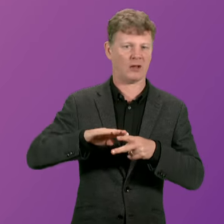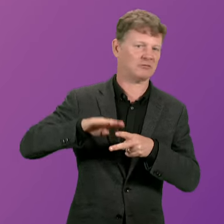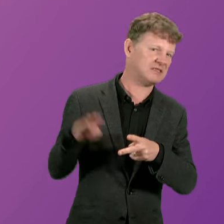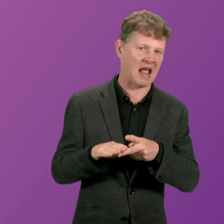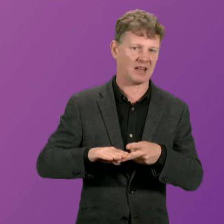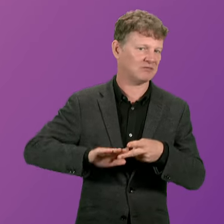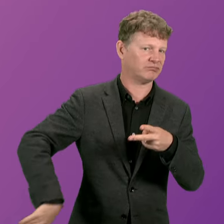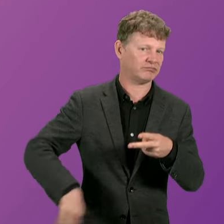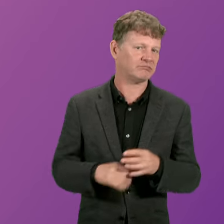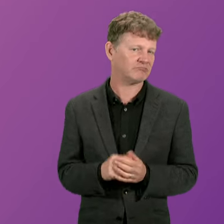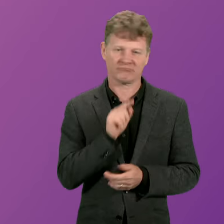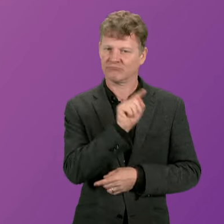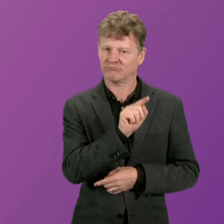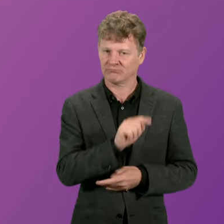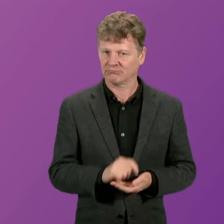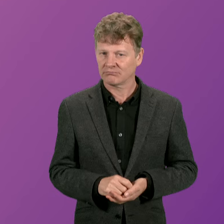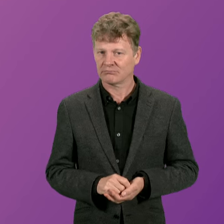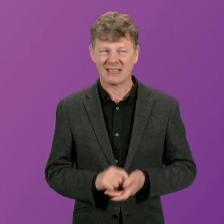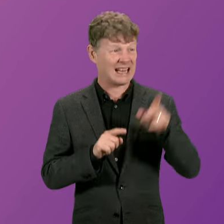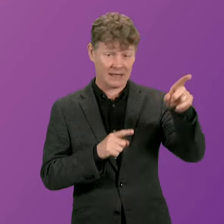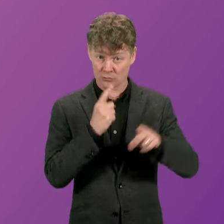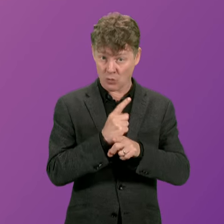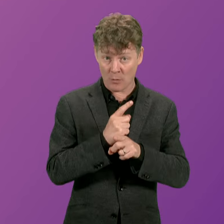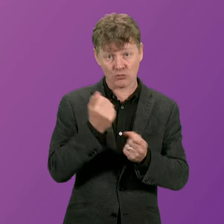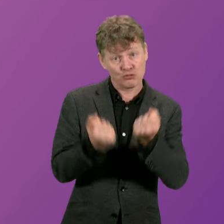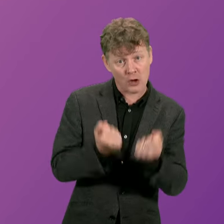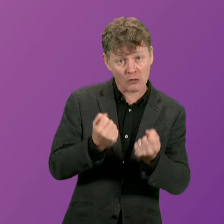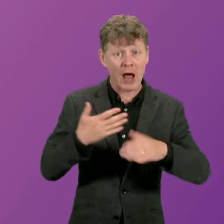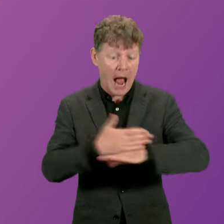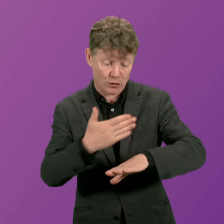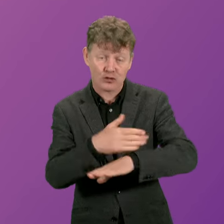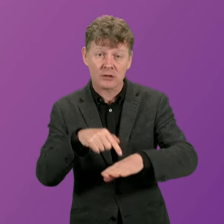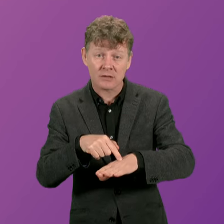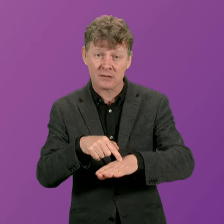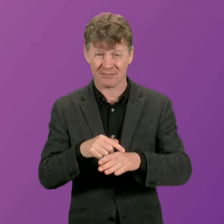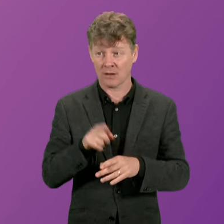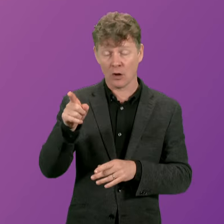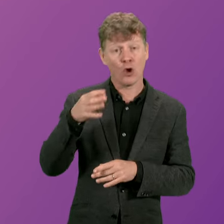about the actions that should be judged here. It is not the actions of a committee that should be